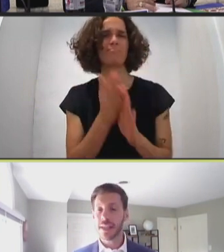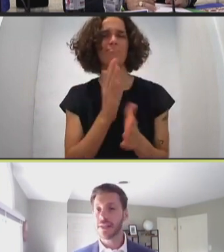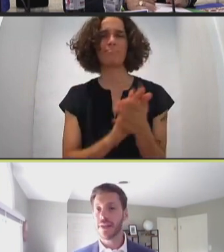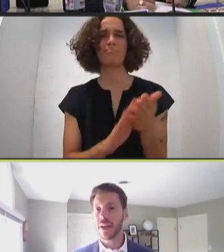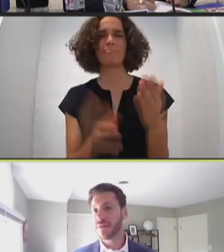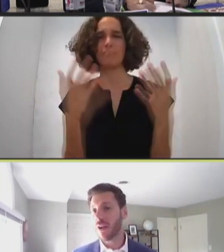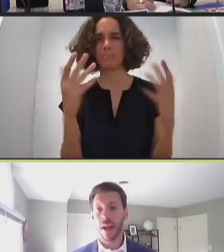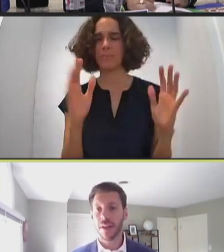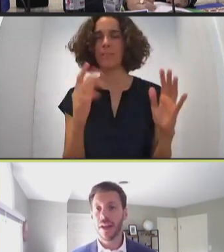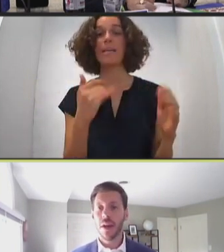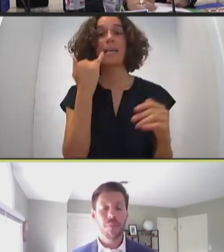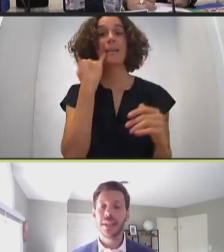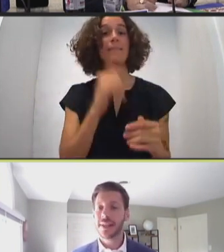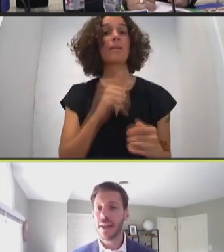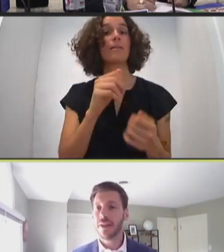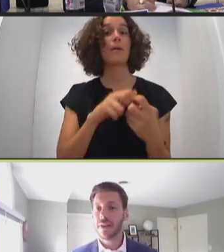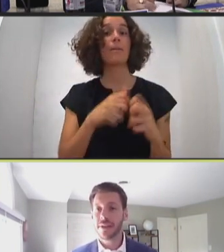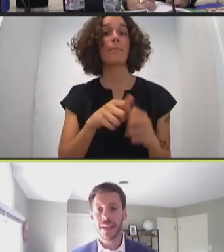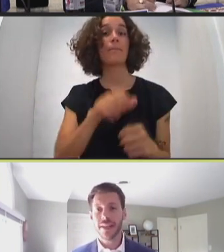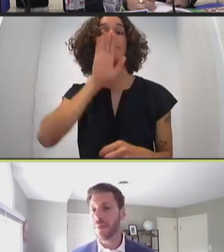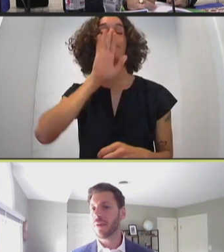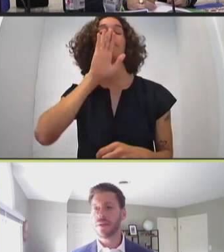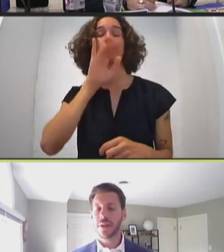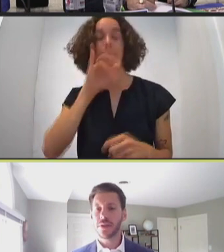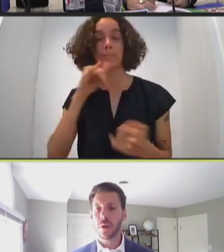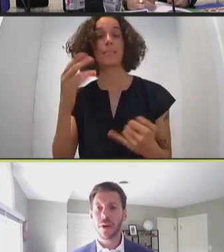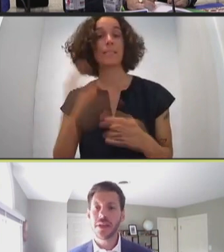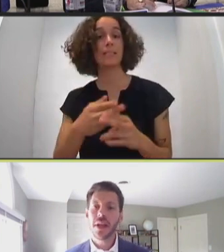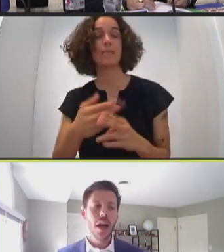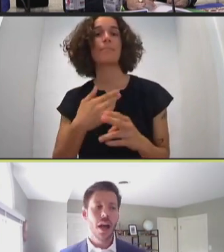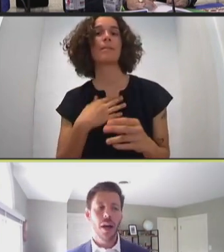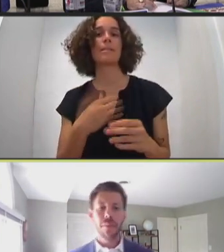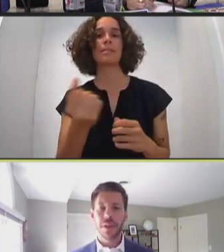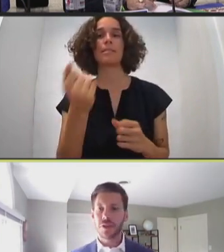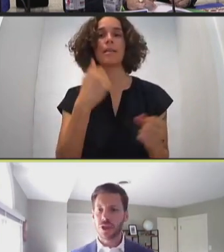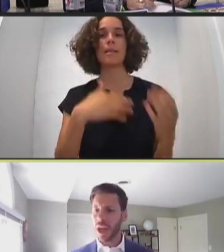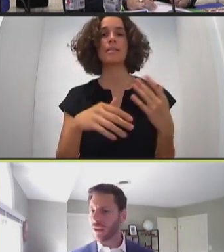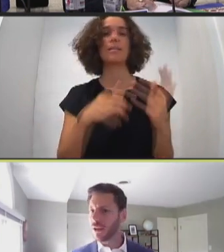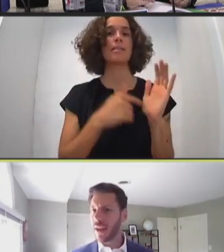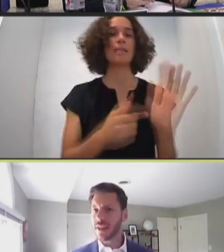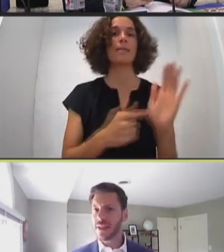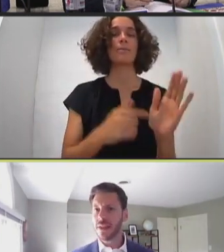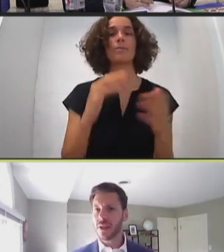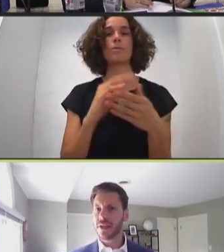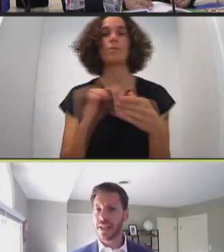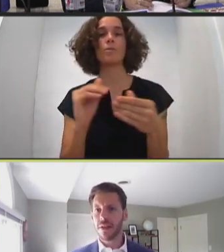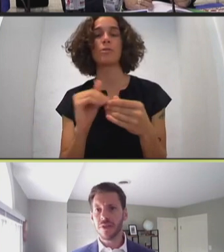season thus far, please send us examples and stories. The childhood vaccines are seasonal,